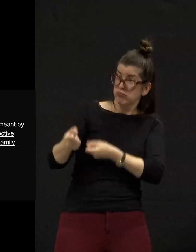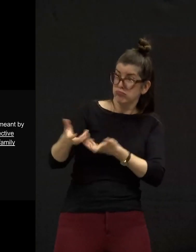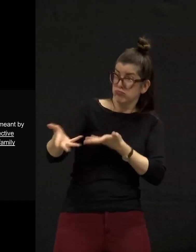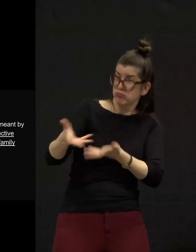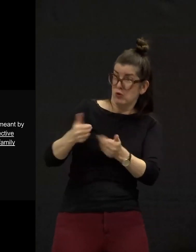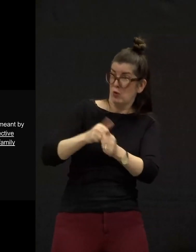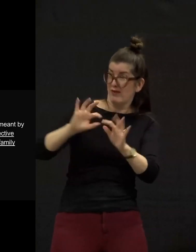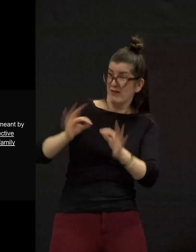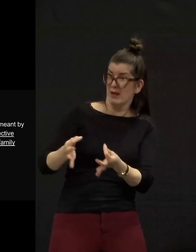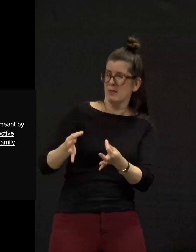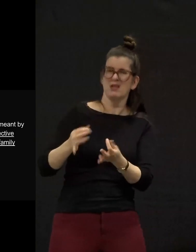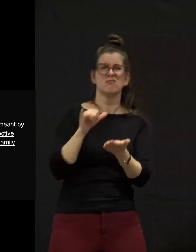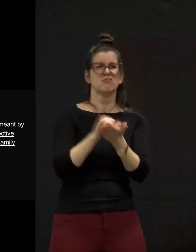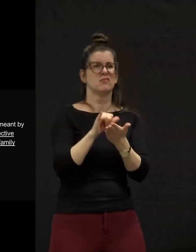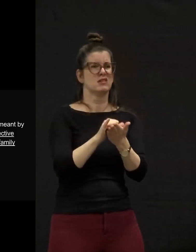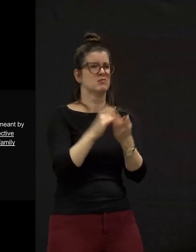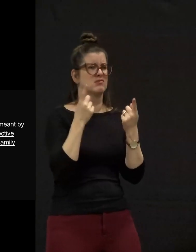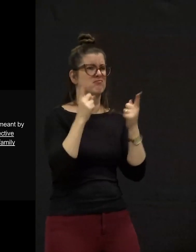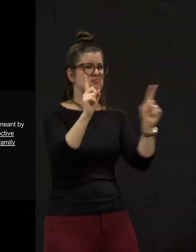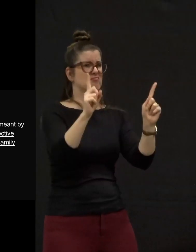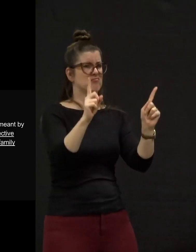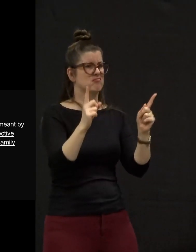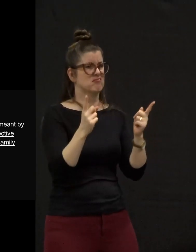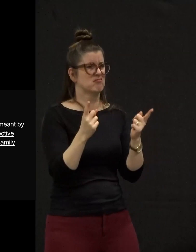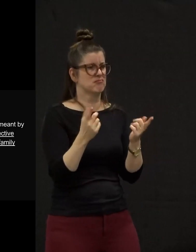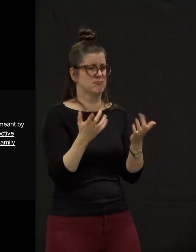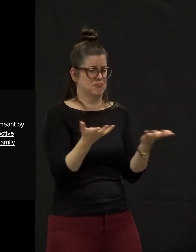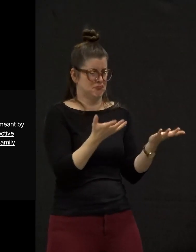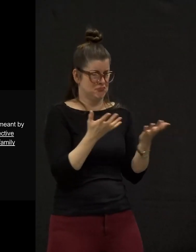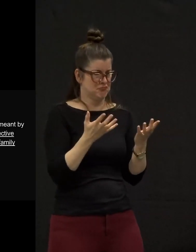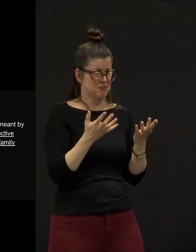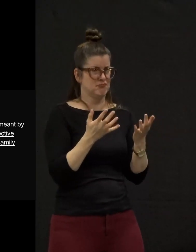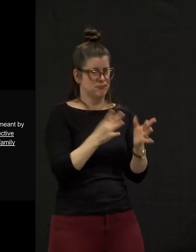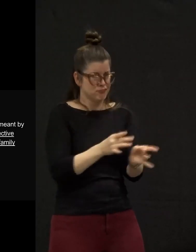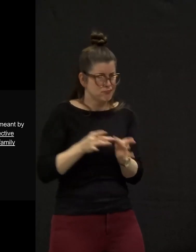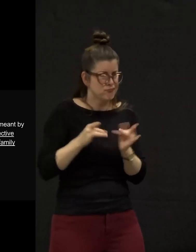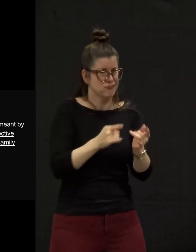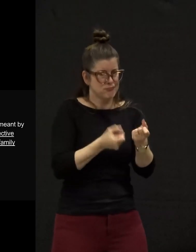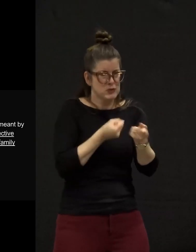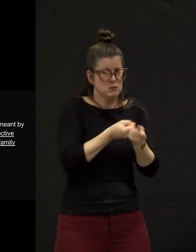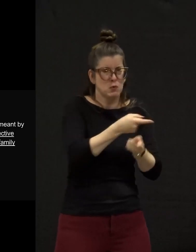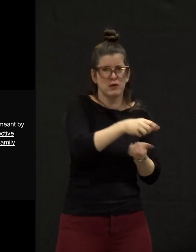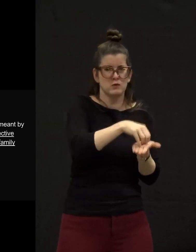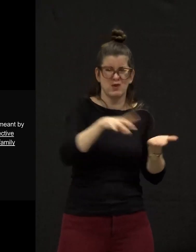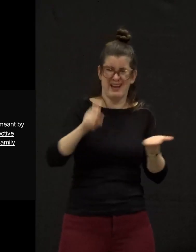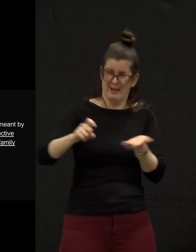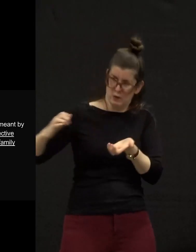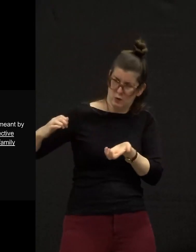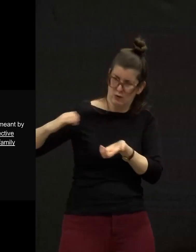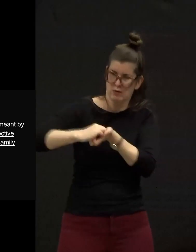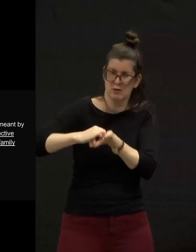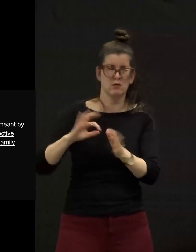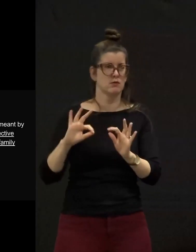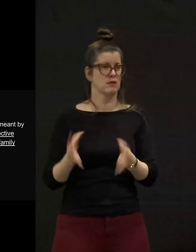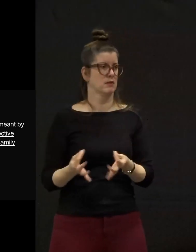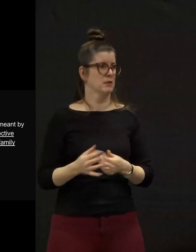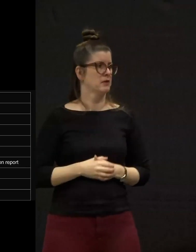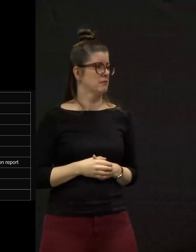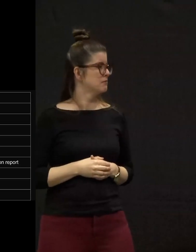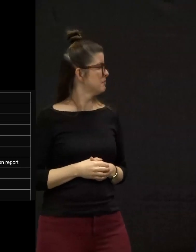we have very little chance of working effectively to support that child in a more meaningful way. Okay.